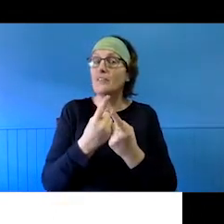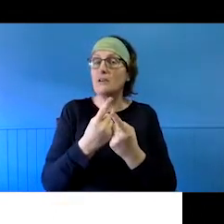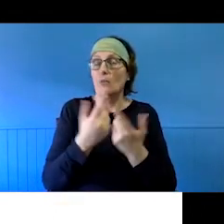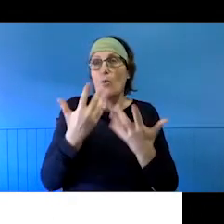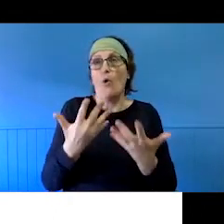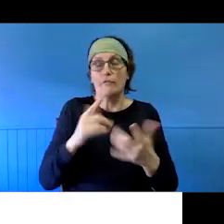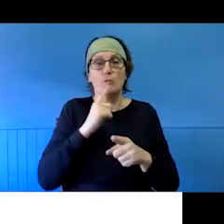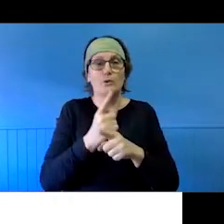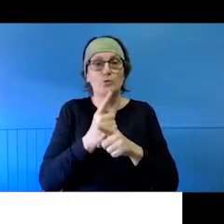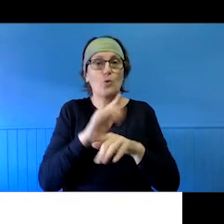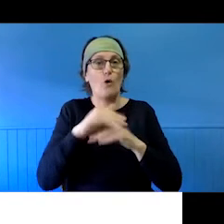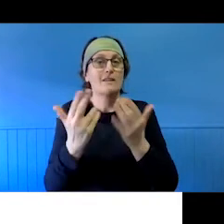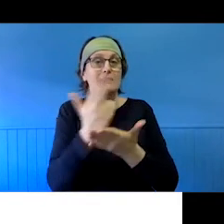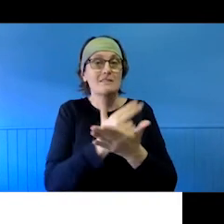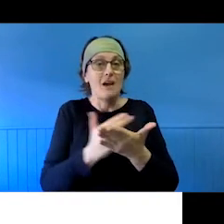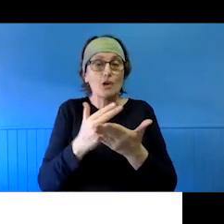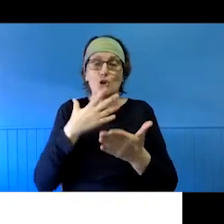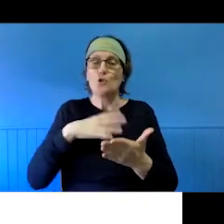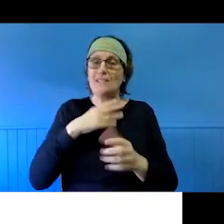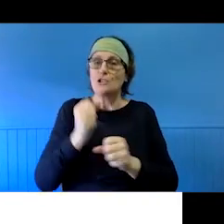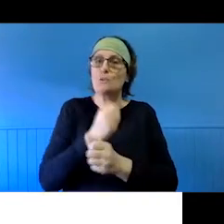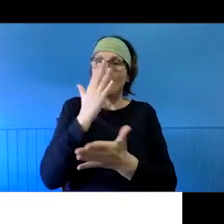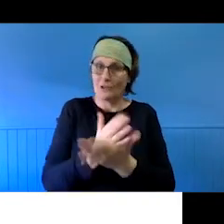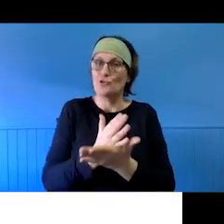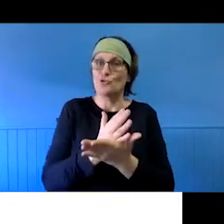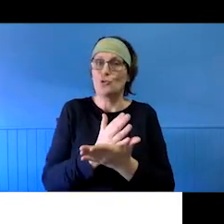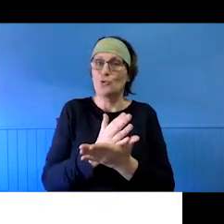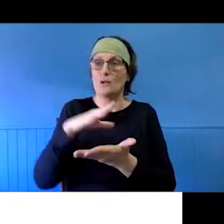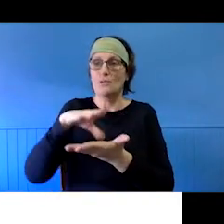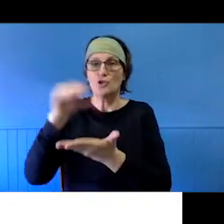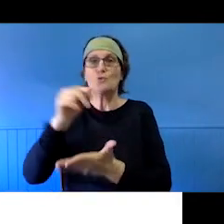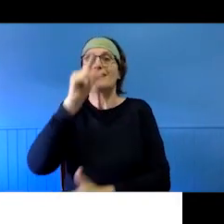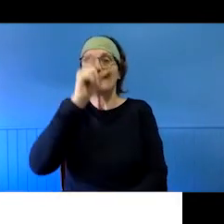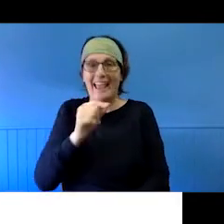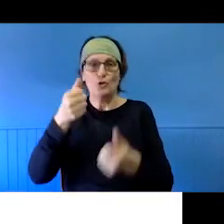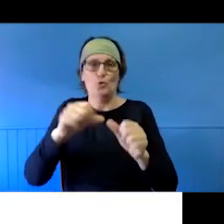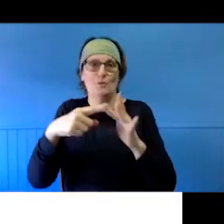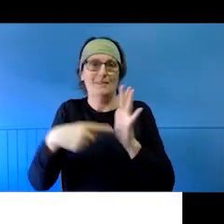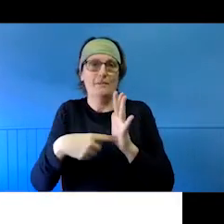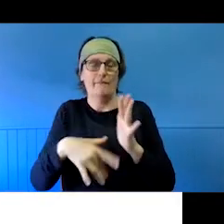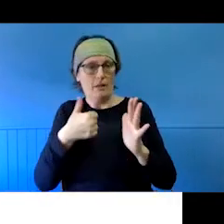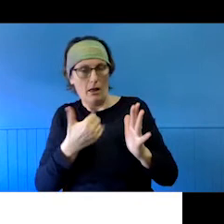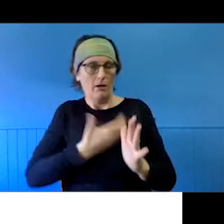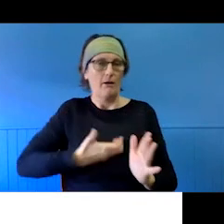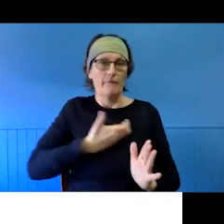in design is that you need it to be intuitive and predictable. So I just